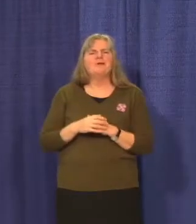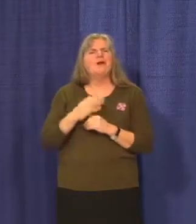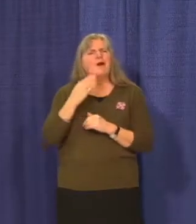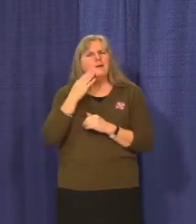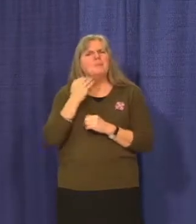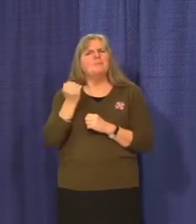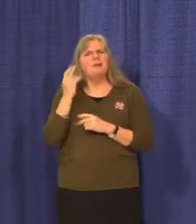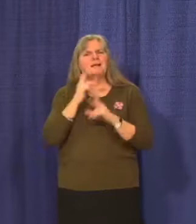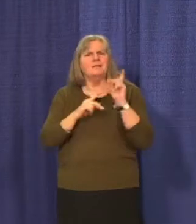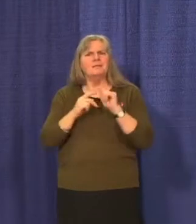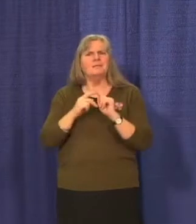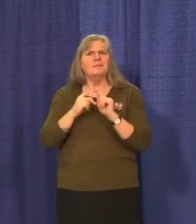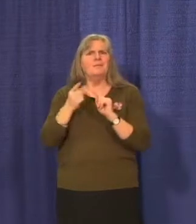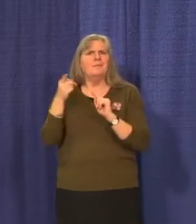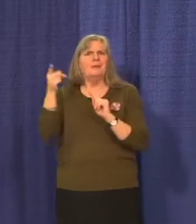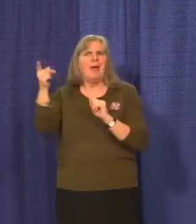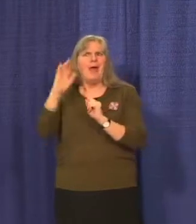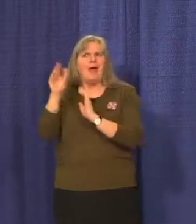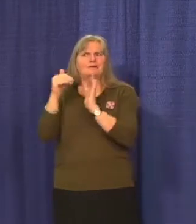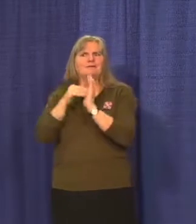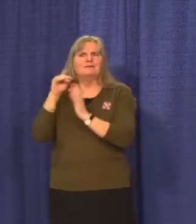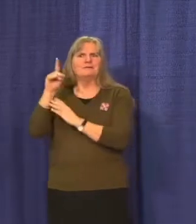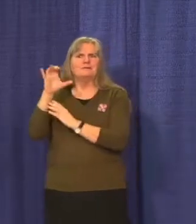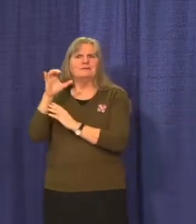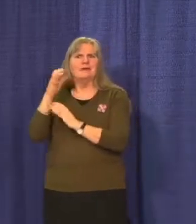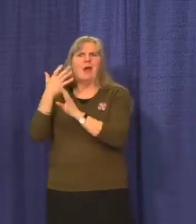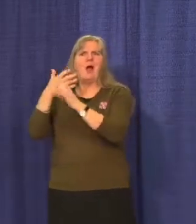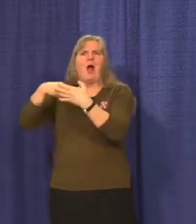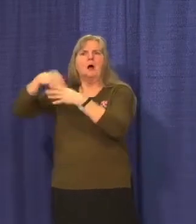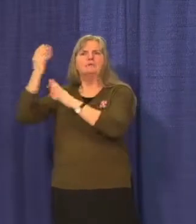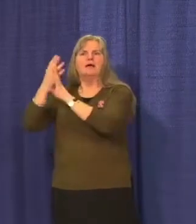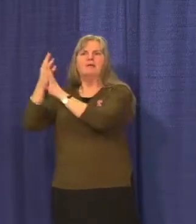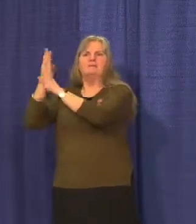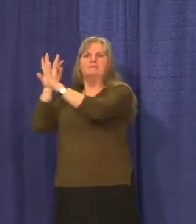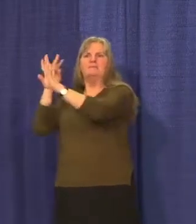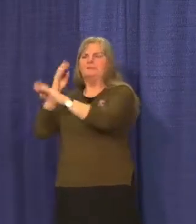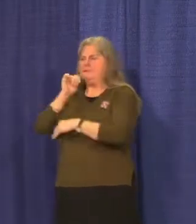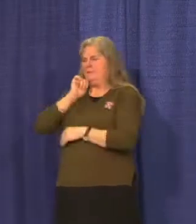I know many folks lined up outside the clinic and braved the cold temperatures as they